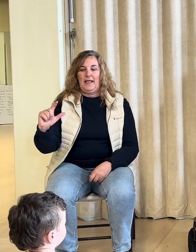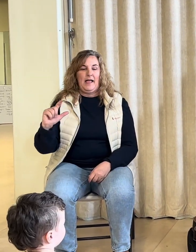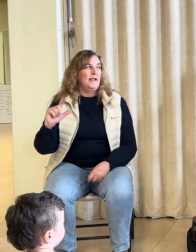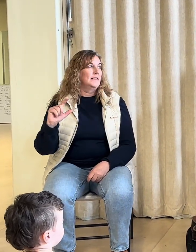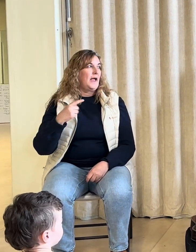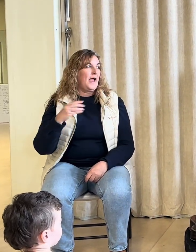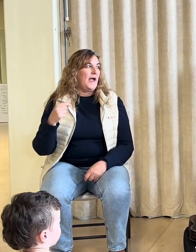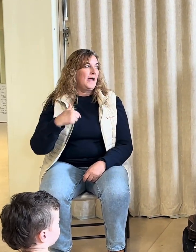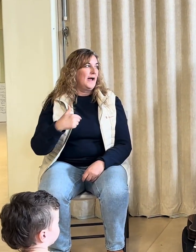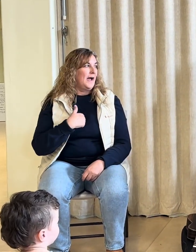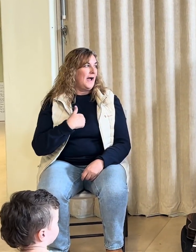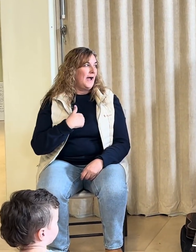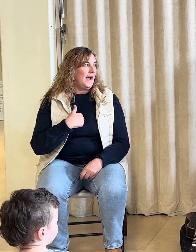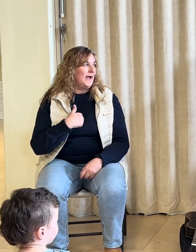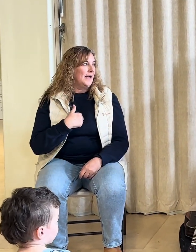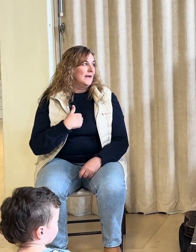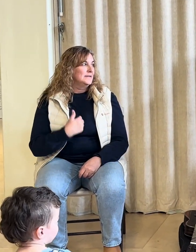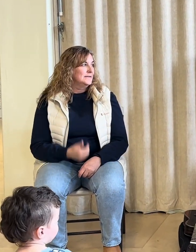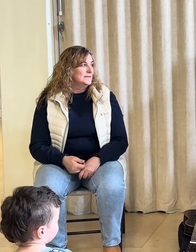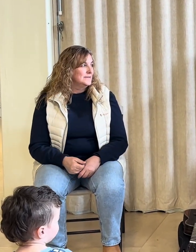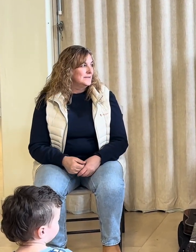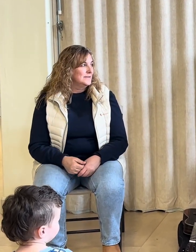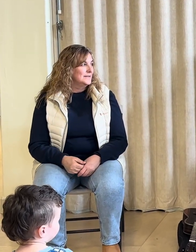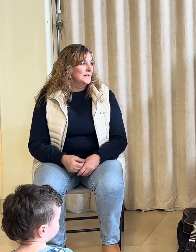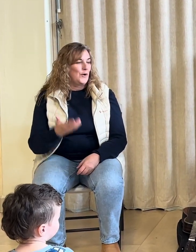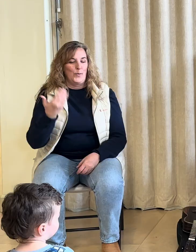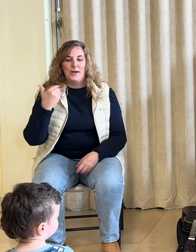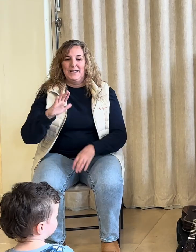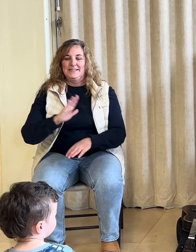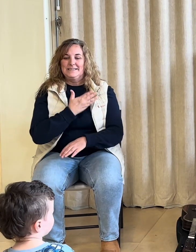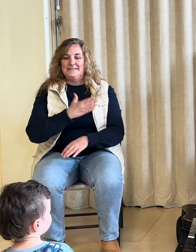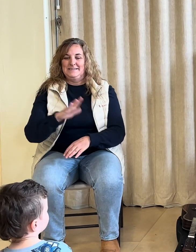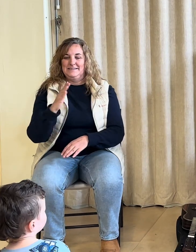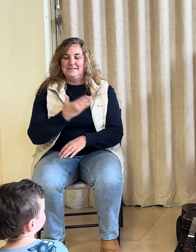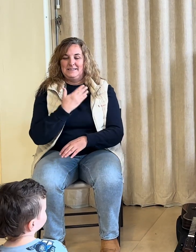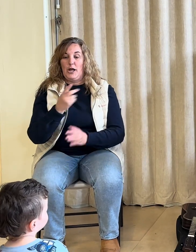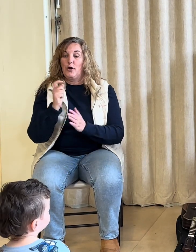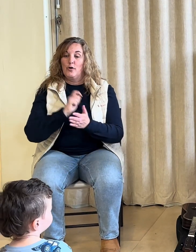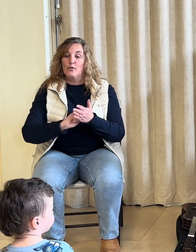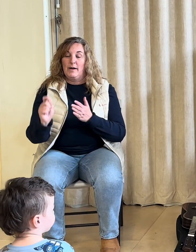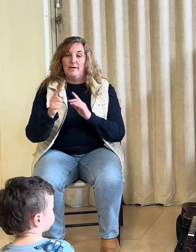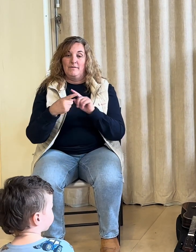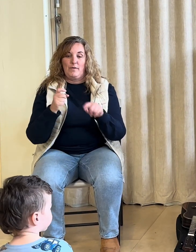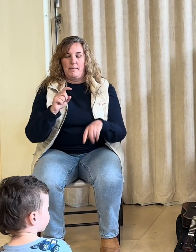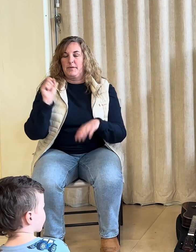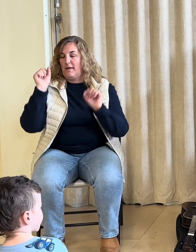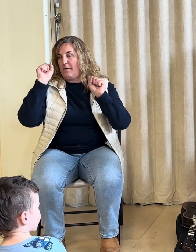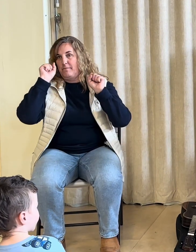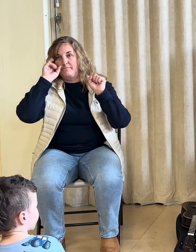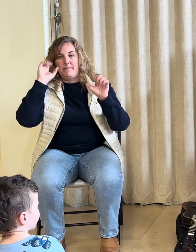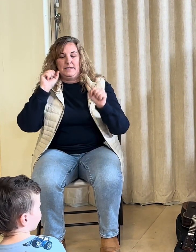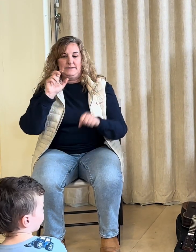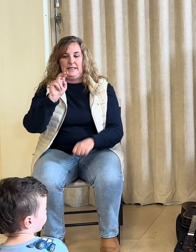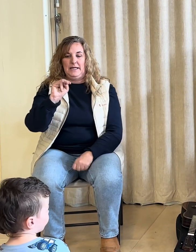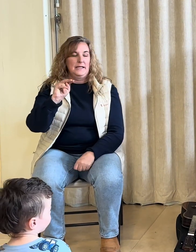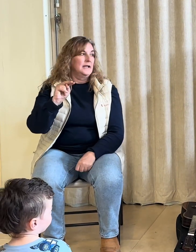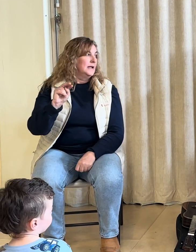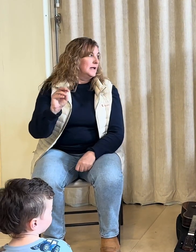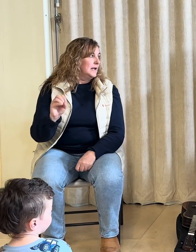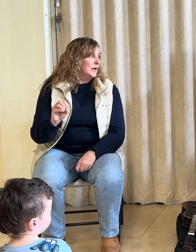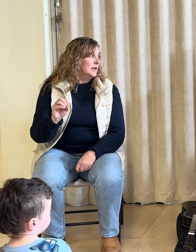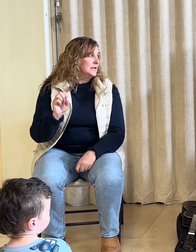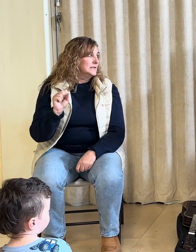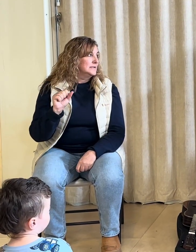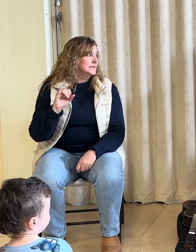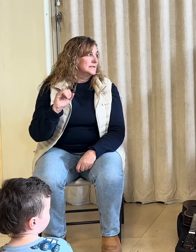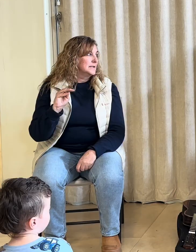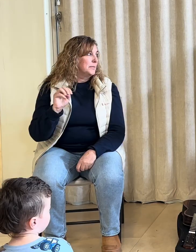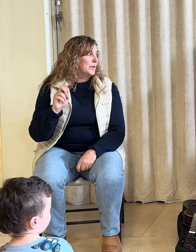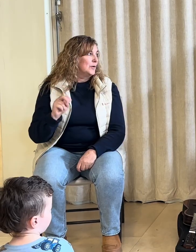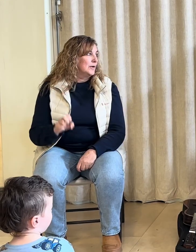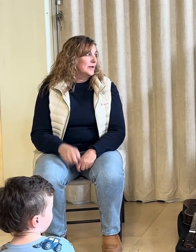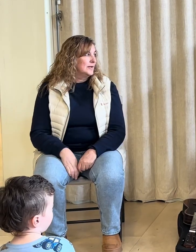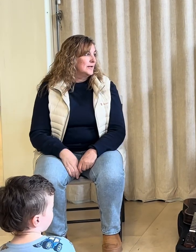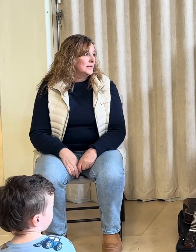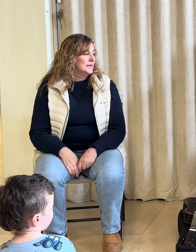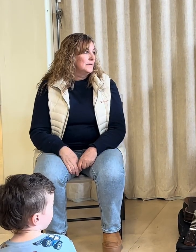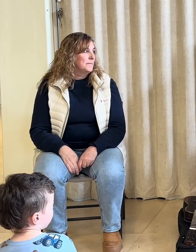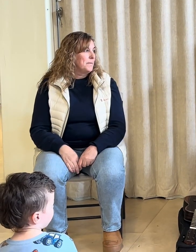going to sing a song written by the amazing Nina Simone... No, lies. Covered by the amazing Nina Simone.